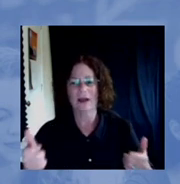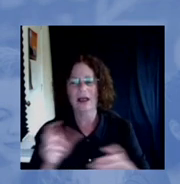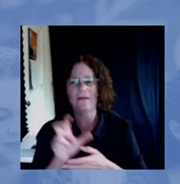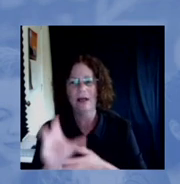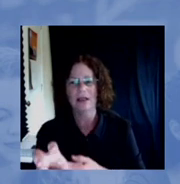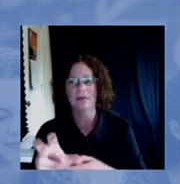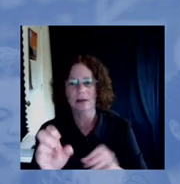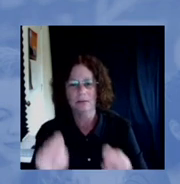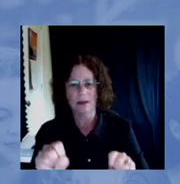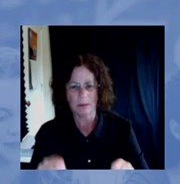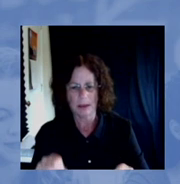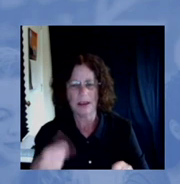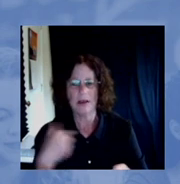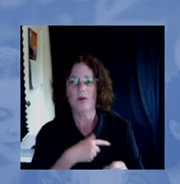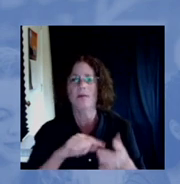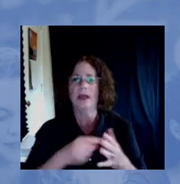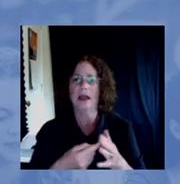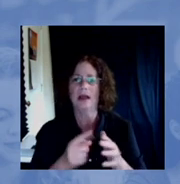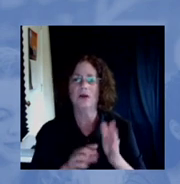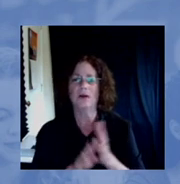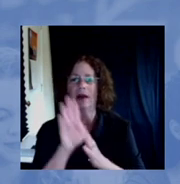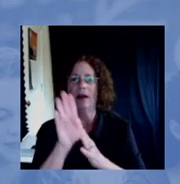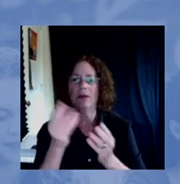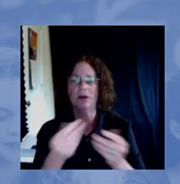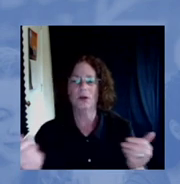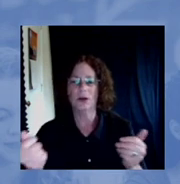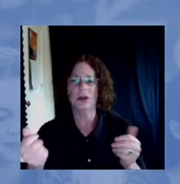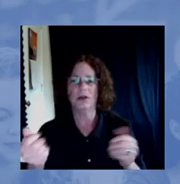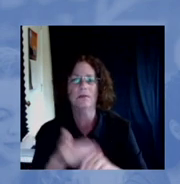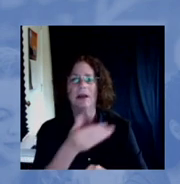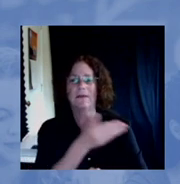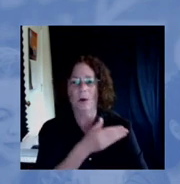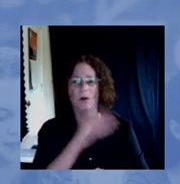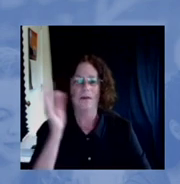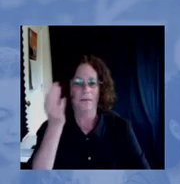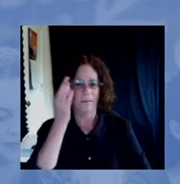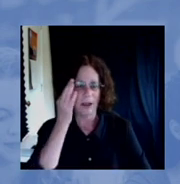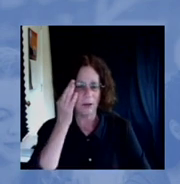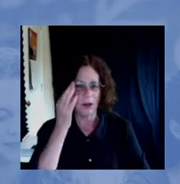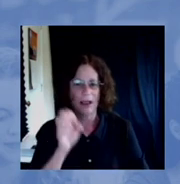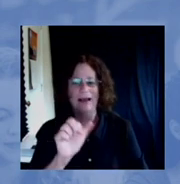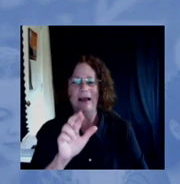AND WE BEGAN TO DEVELOP THE SOLUTION WELL BEFORE FEDERAL EARMARKS WERE ACTUALLY APPROPRIATED.